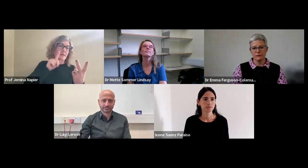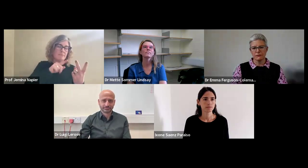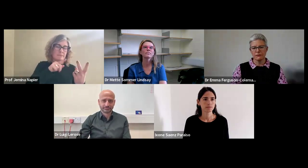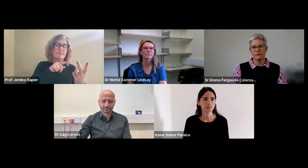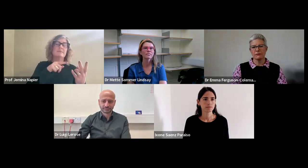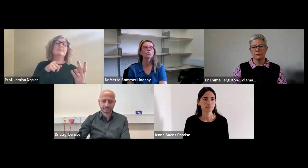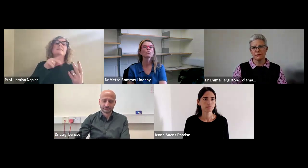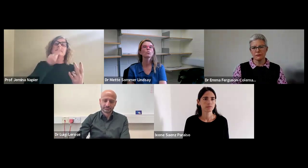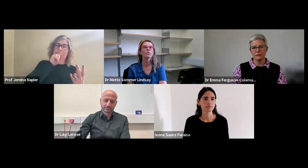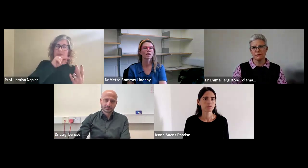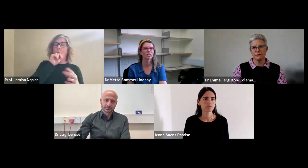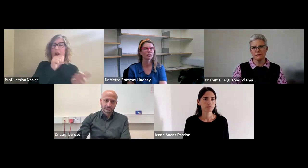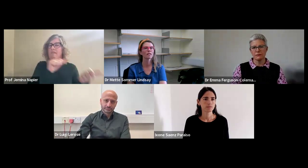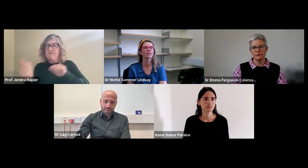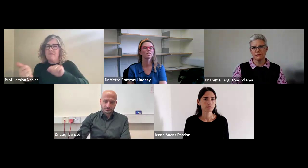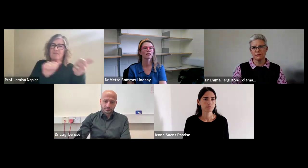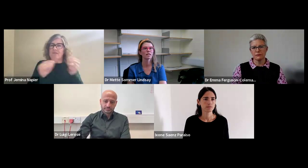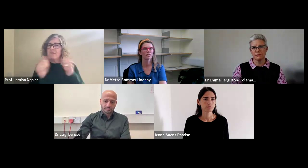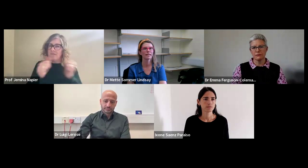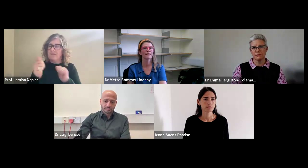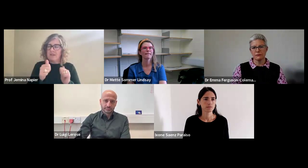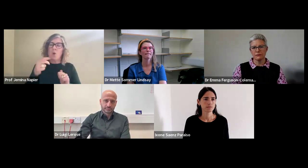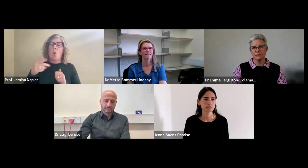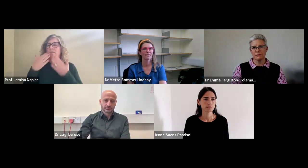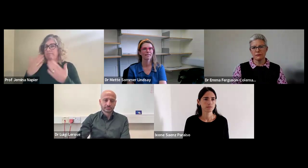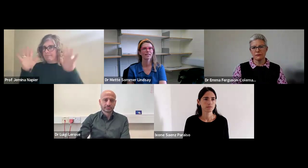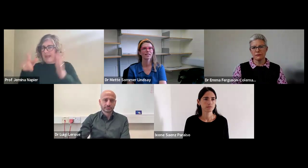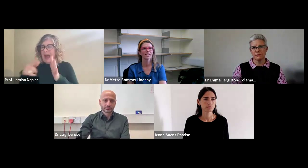we have another female interpreter working for this afternoon's webinar and they'll be